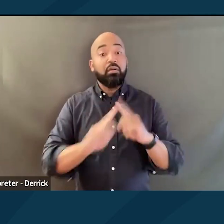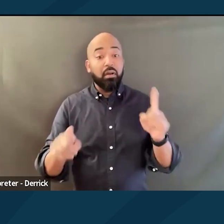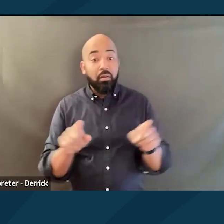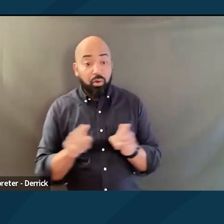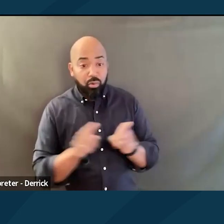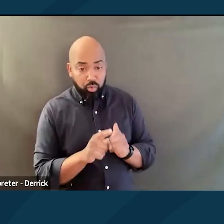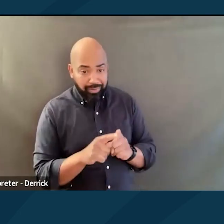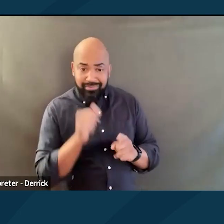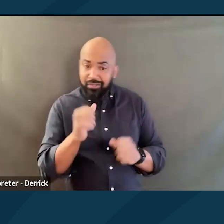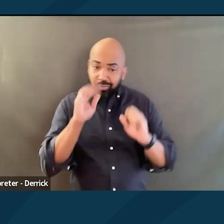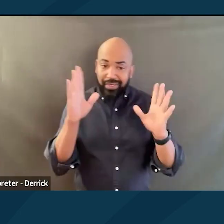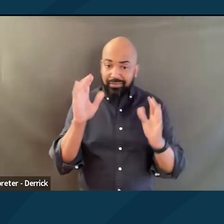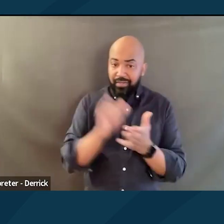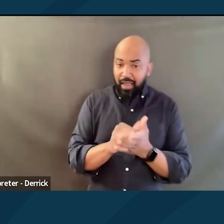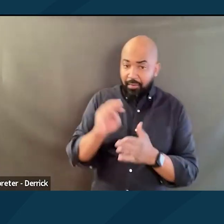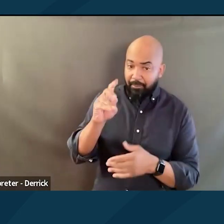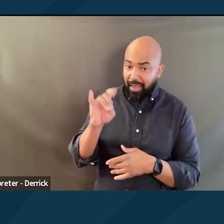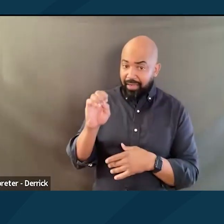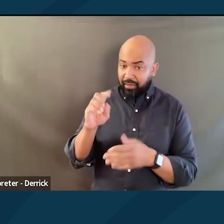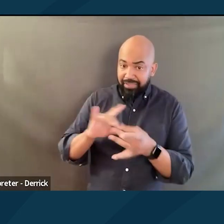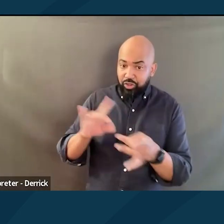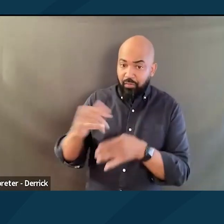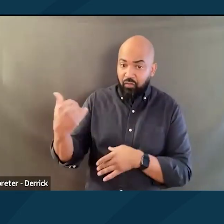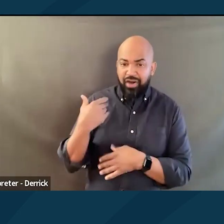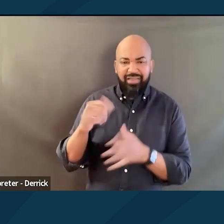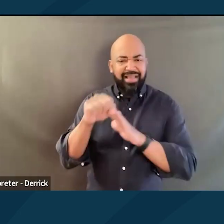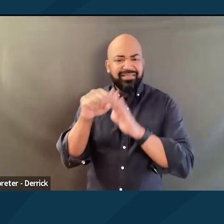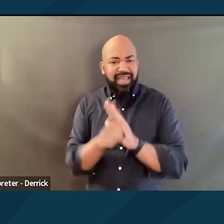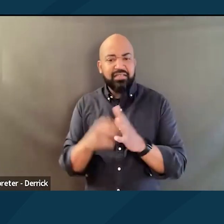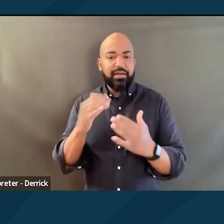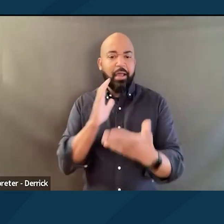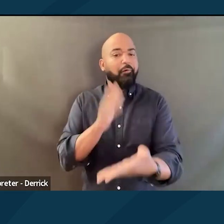lawfulness and constitutionality of Section 504 in the community integration mandate.